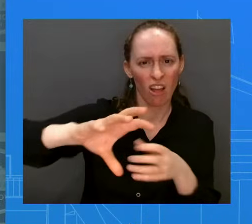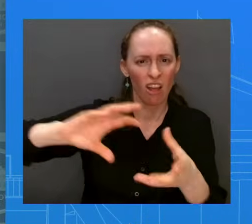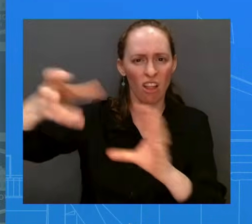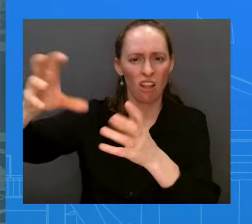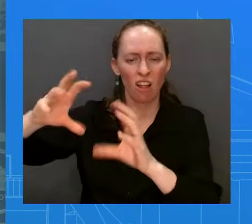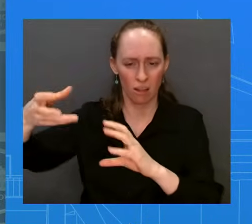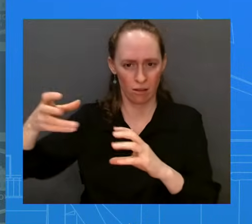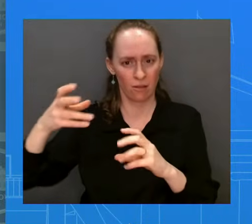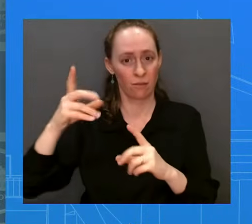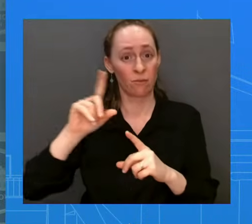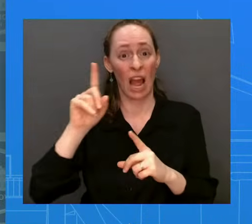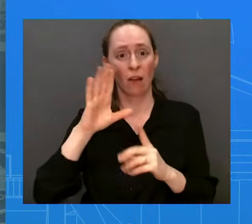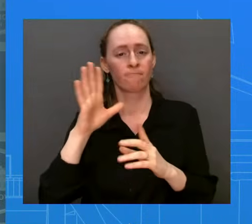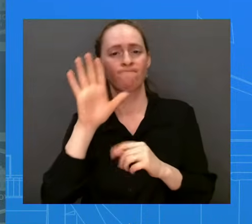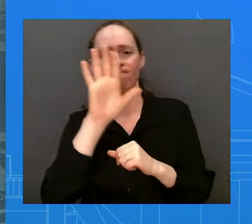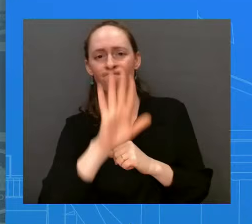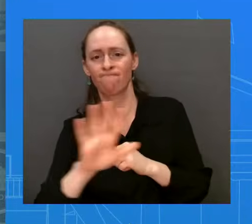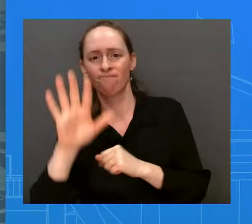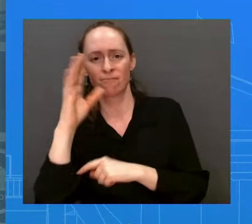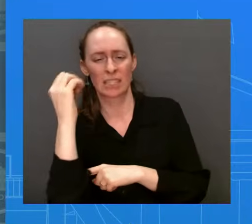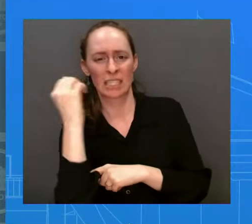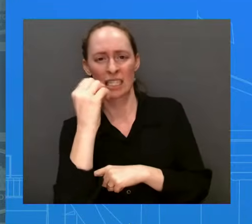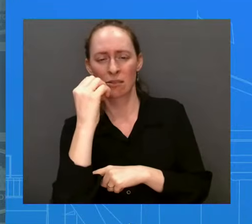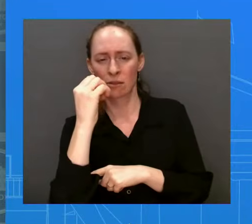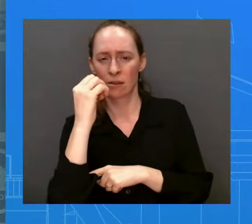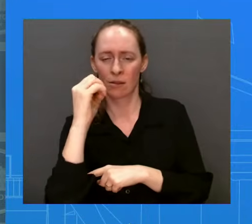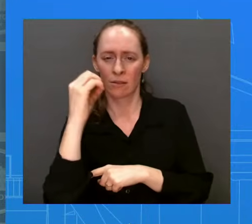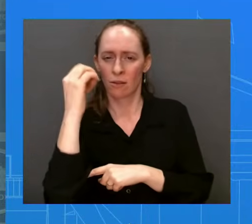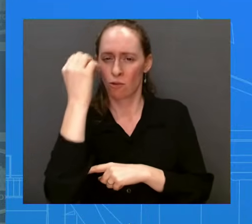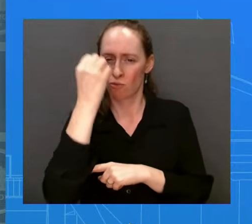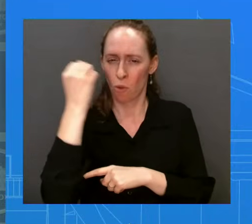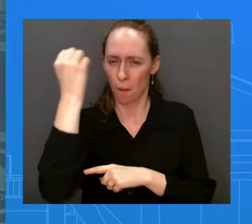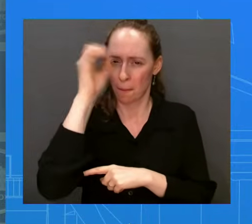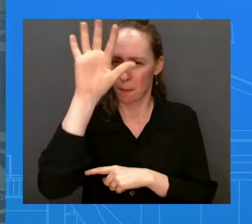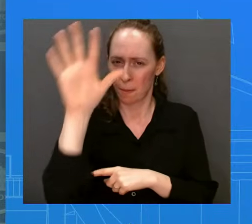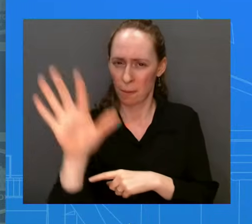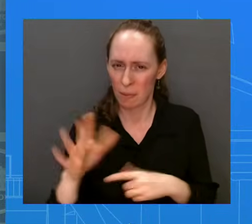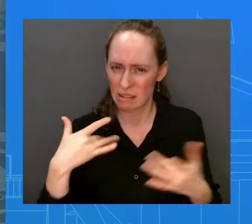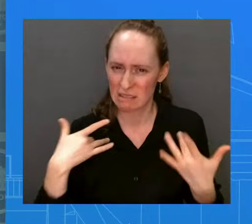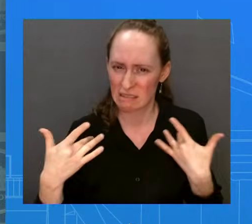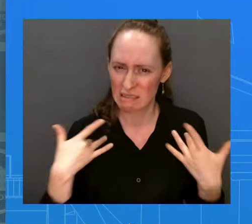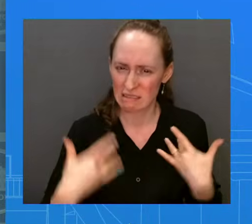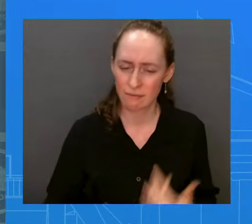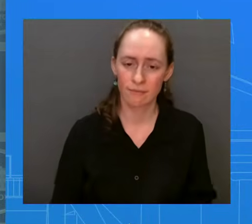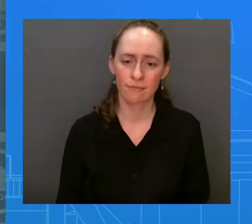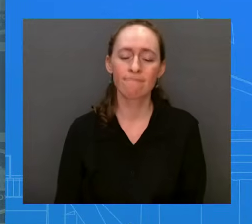Deeply concerning reports. Certainly not outside the bounds of Russian behavior.